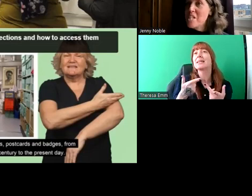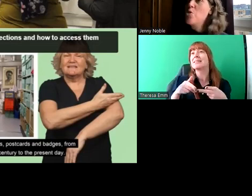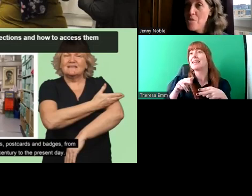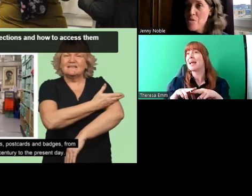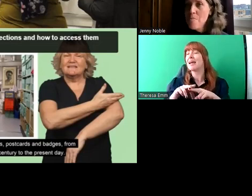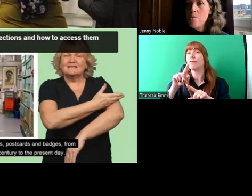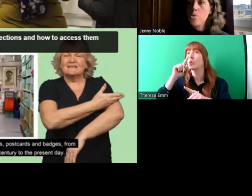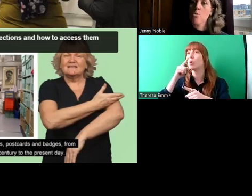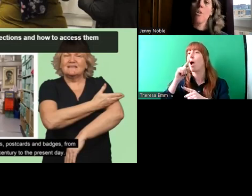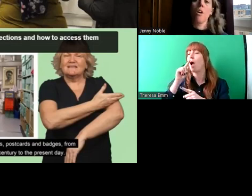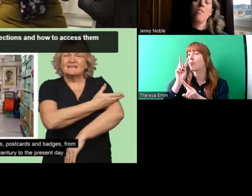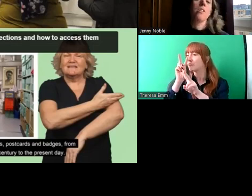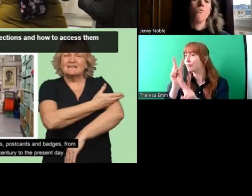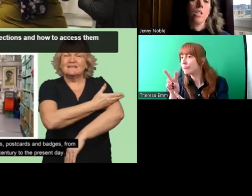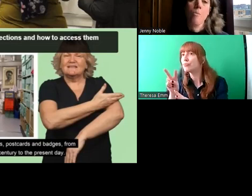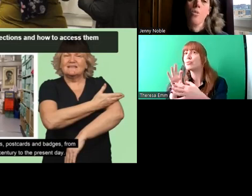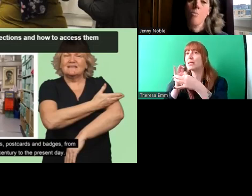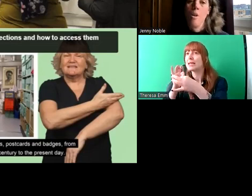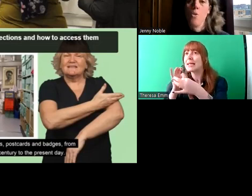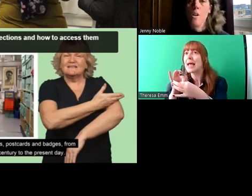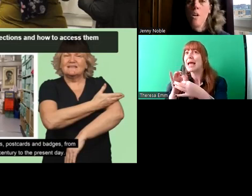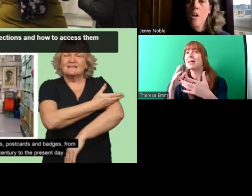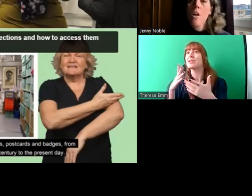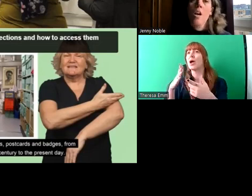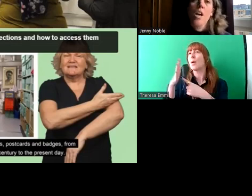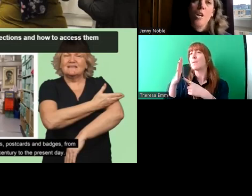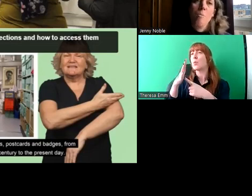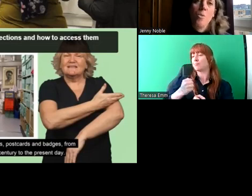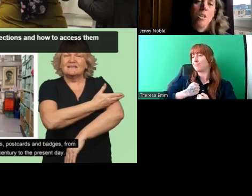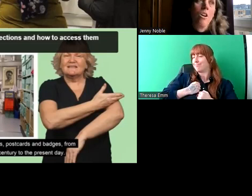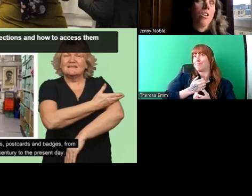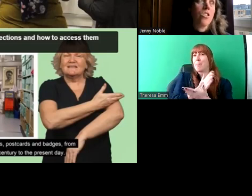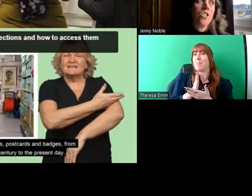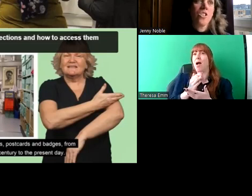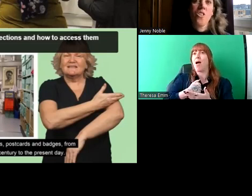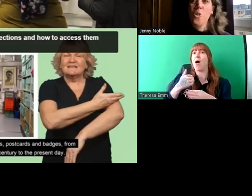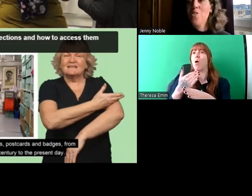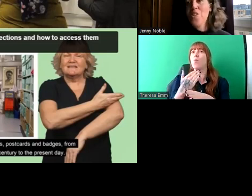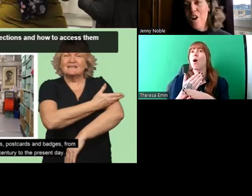engage with them. So, that's a really important part of our work, and we encourage all of our